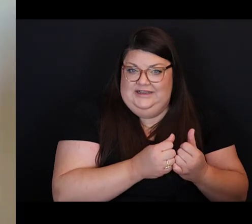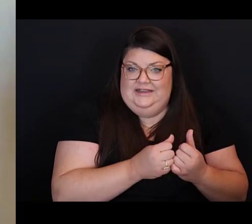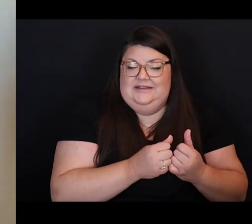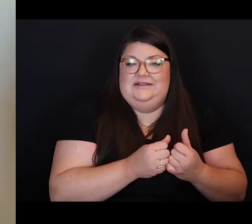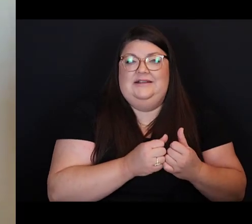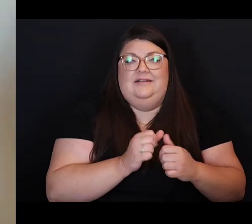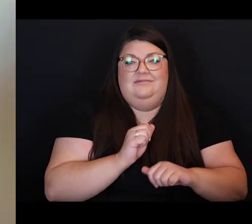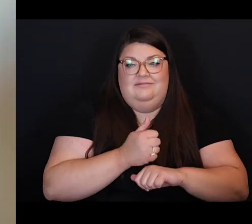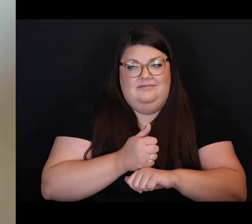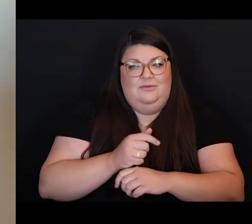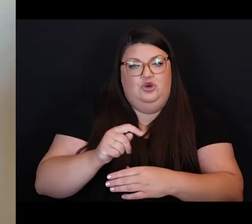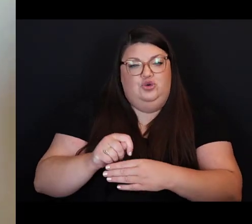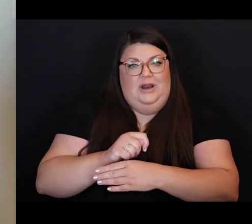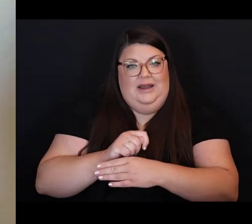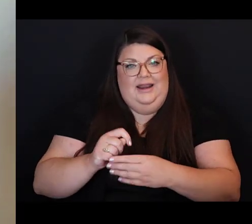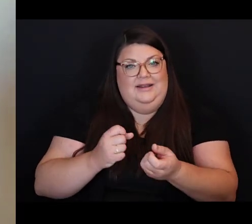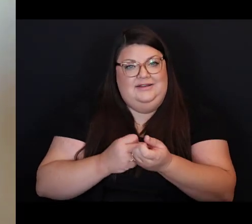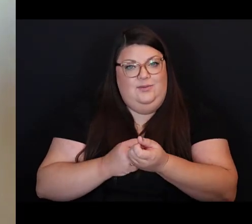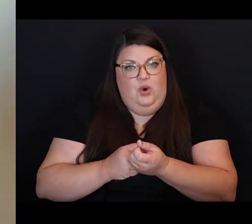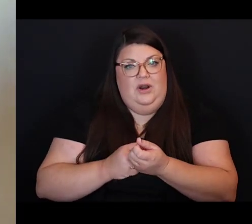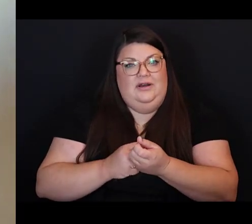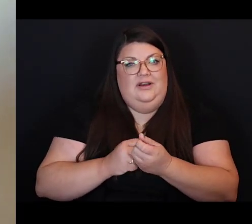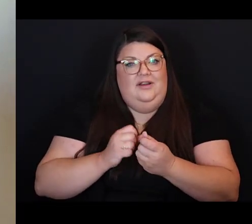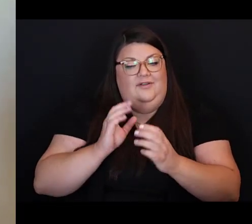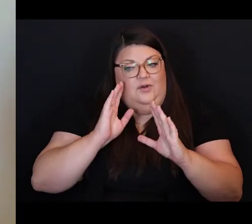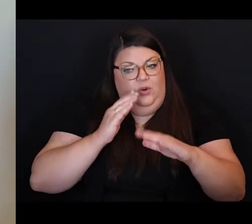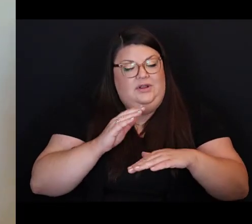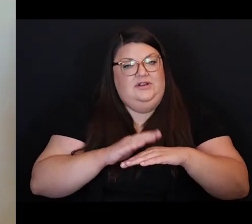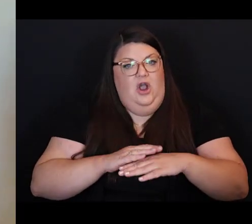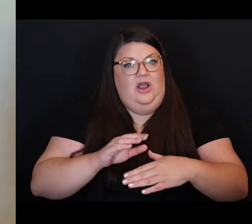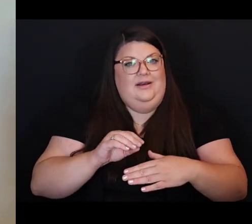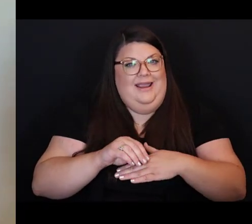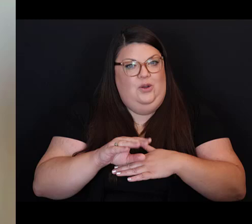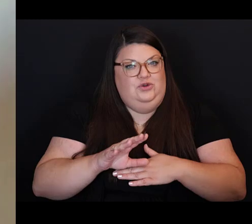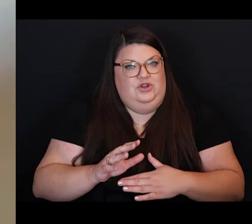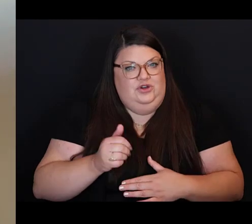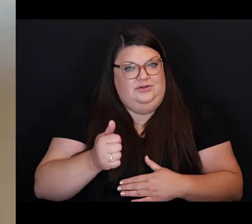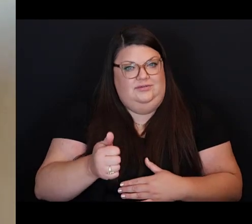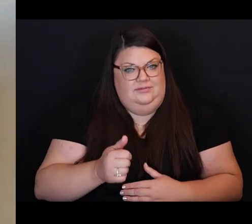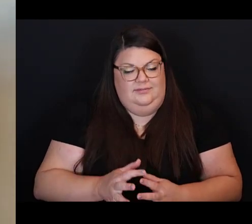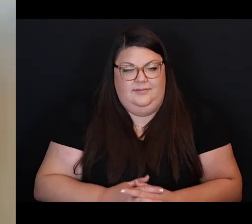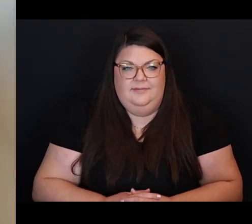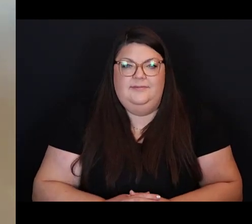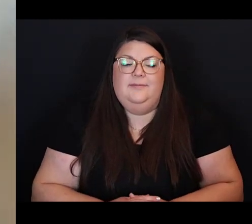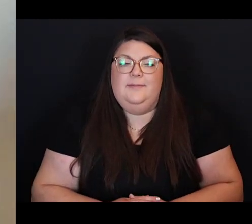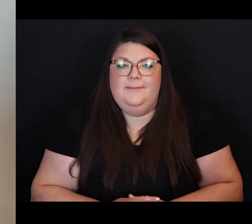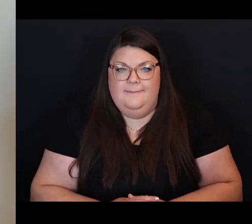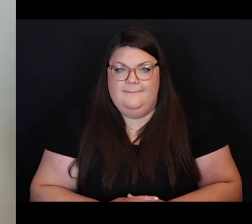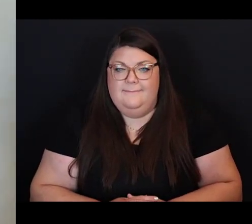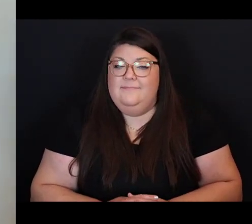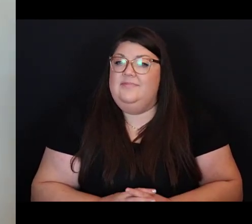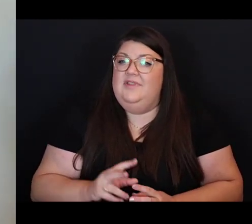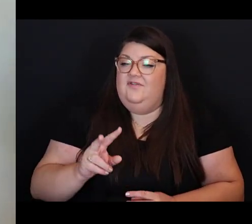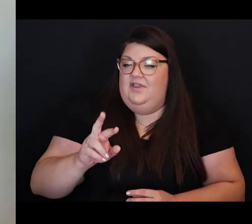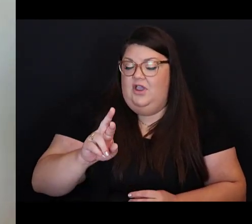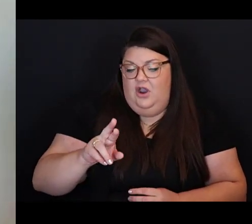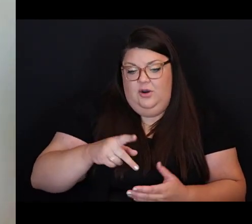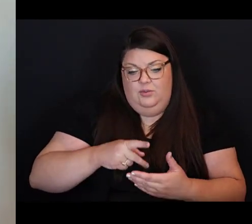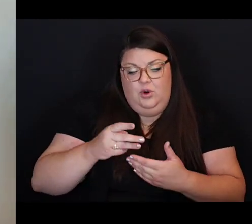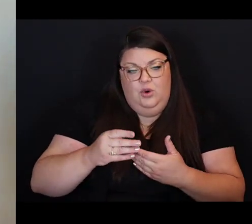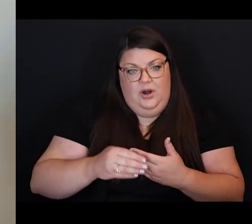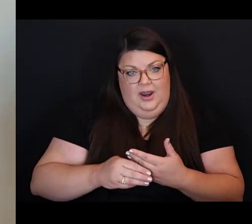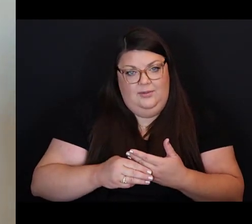training and support geared towards counselors. Now, vocational rehabilitation programs provide